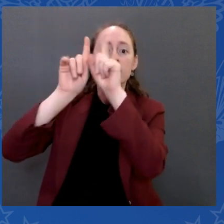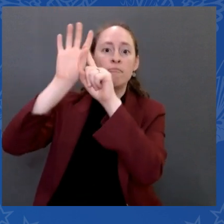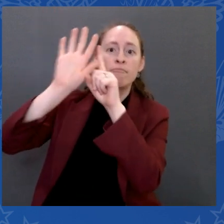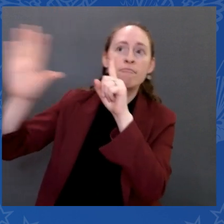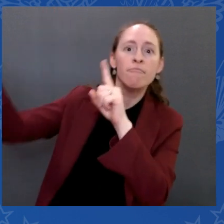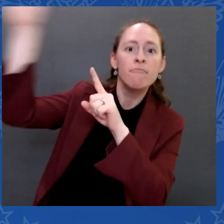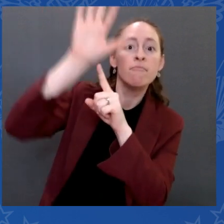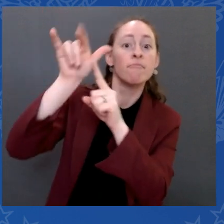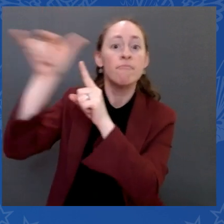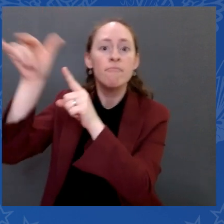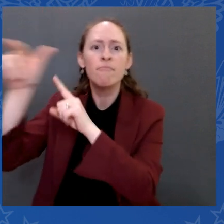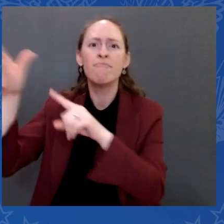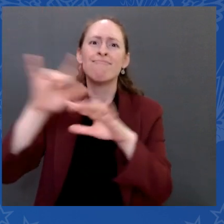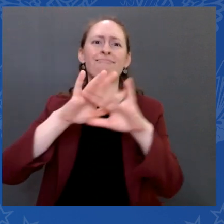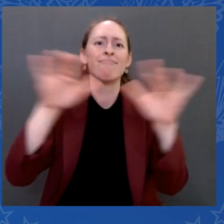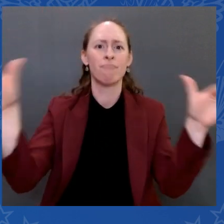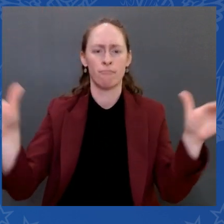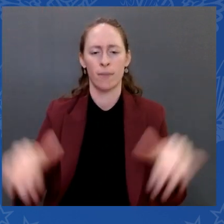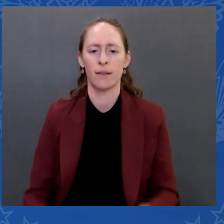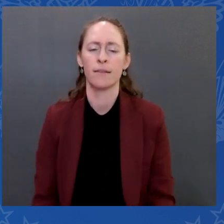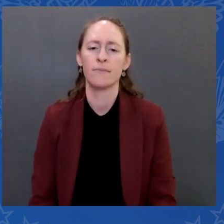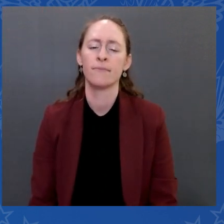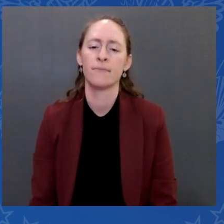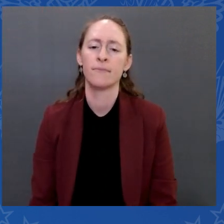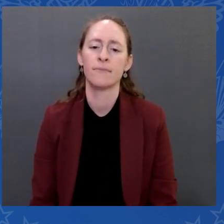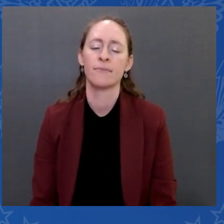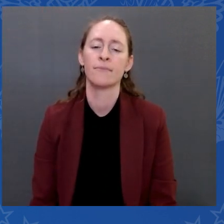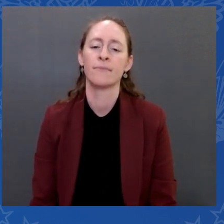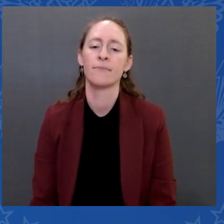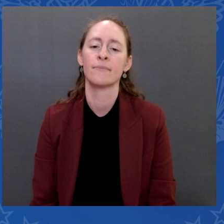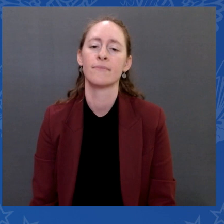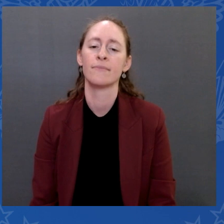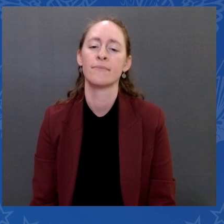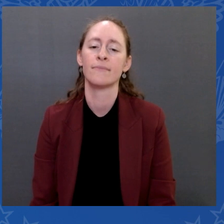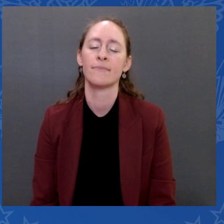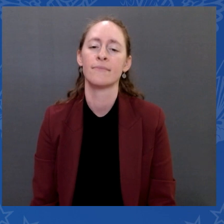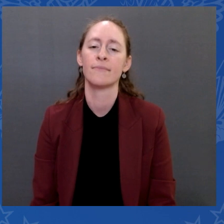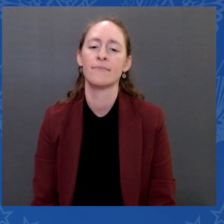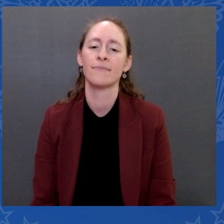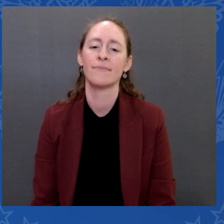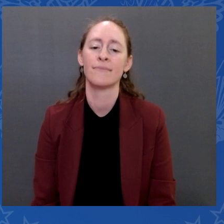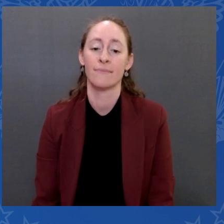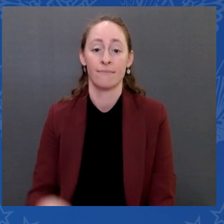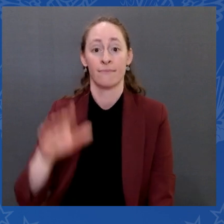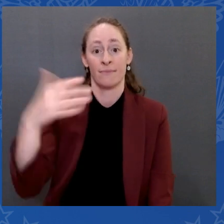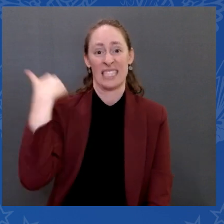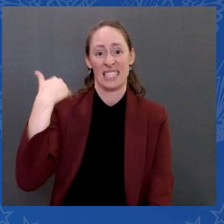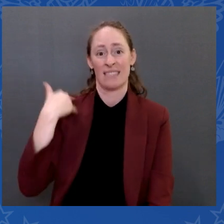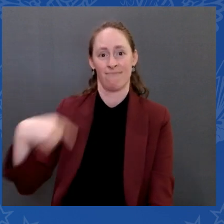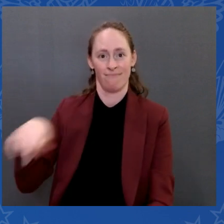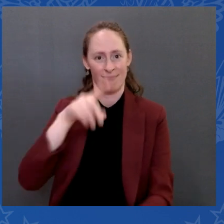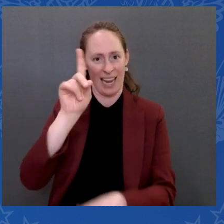we were talking to the teams that actually build the product, build the Javelins, and they mentioned that, as you might recall,